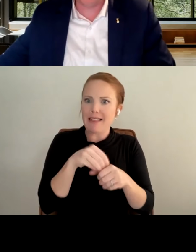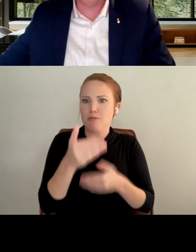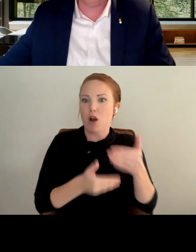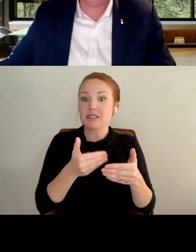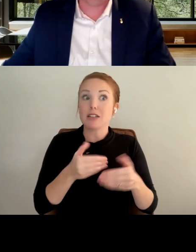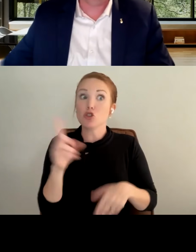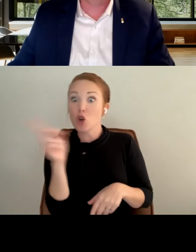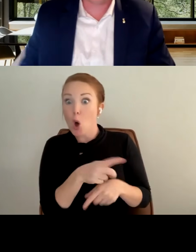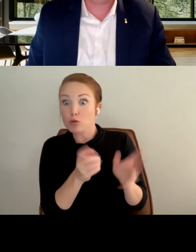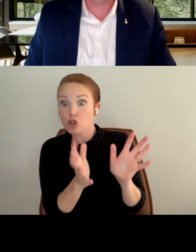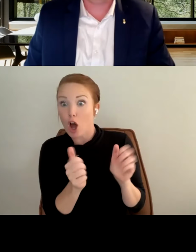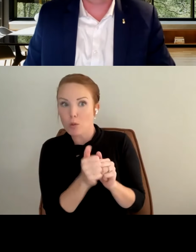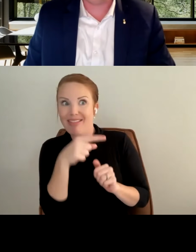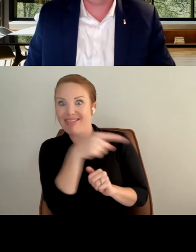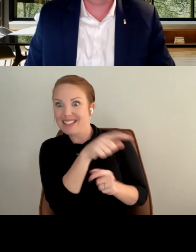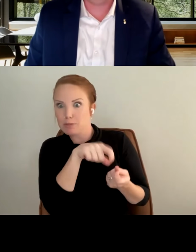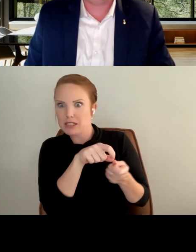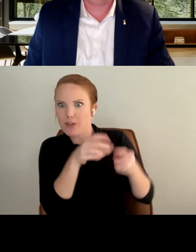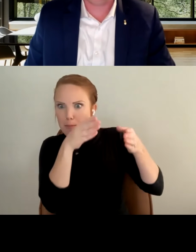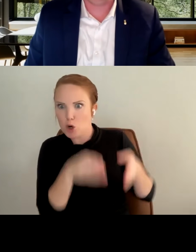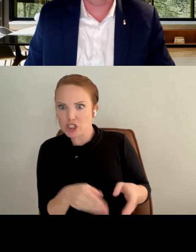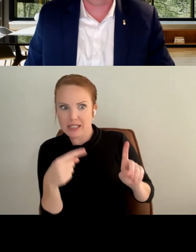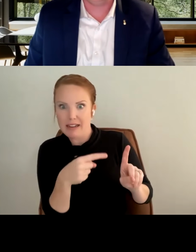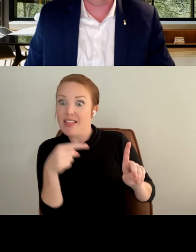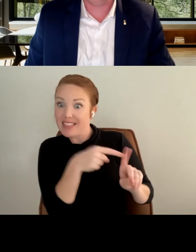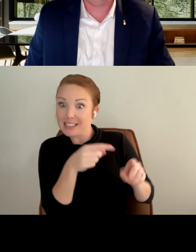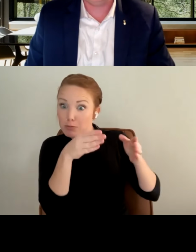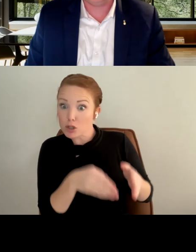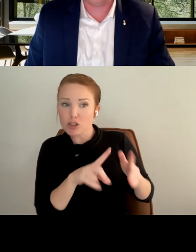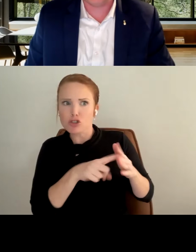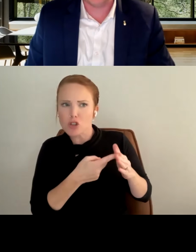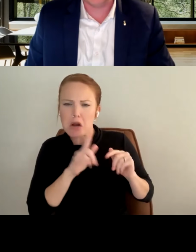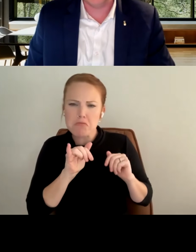what you need. That person can go out and at least start asking some questions, at least be aware and